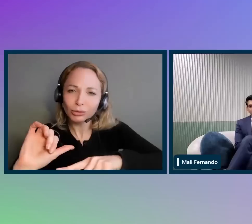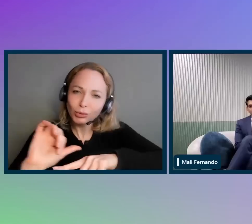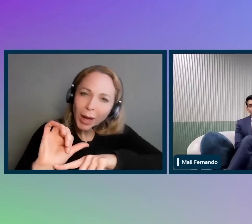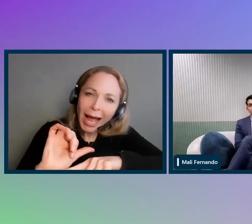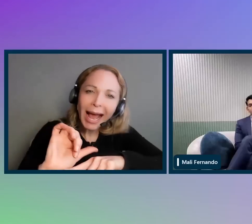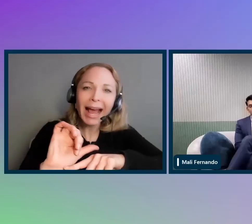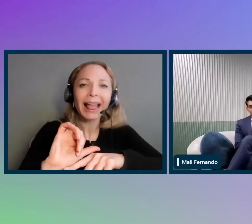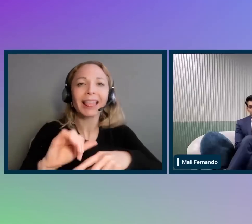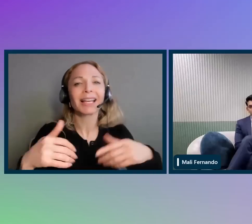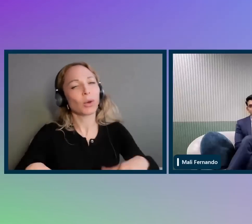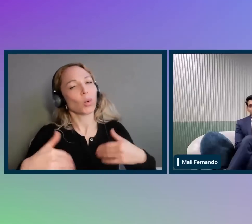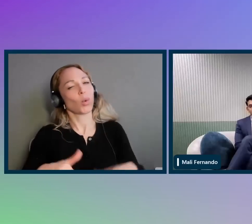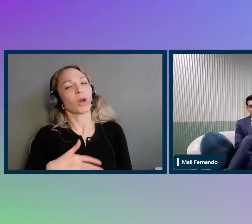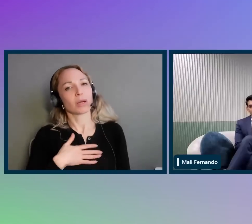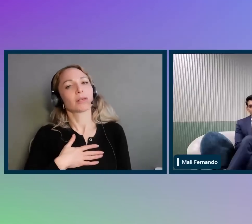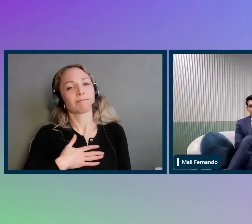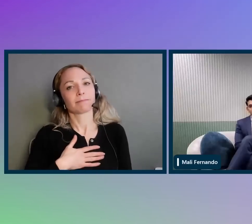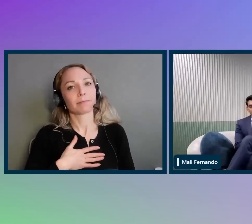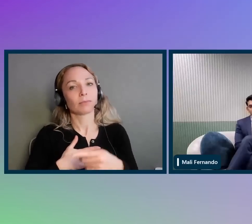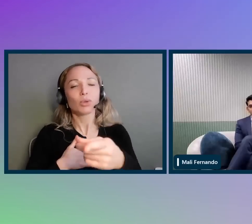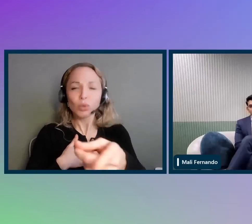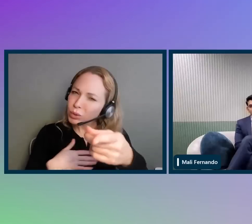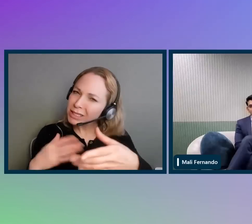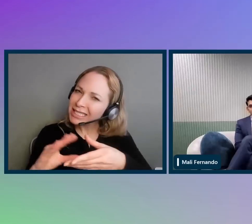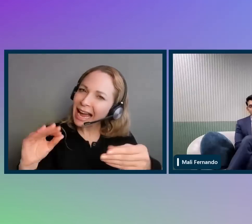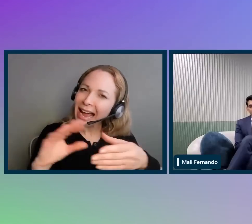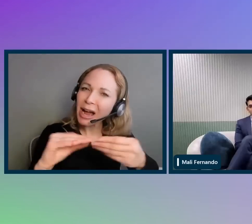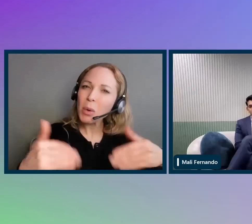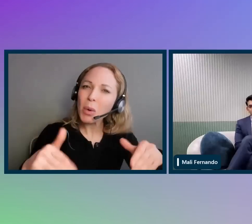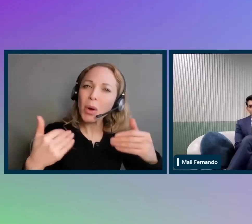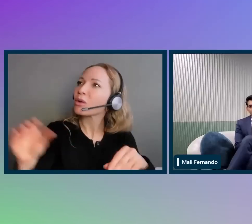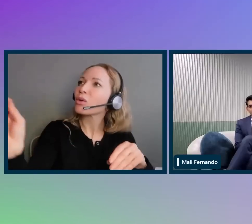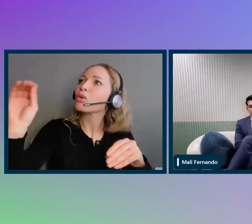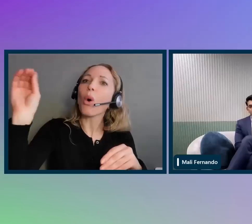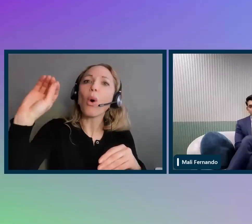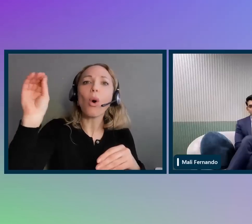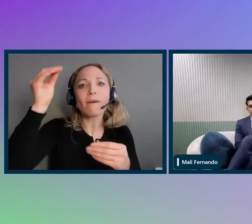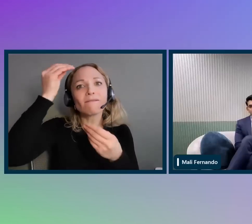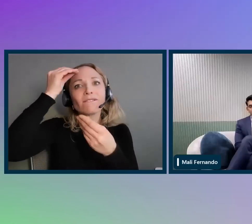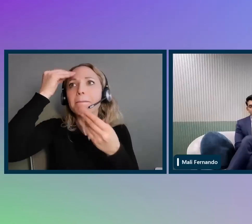I'm sure failure teaches us all and we have learned through our failures,